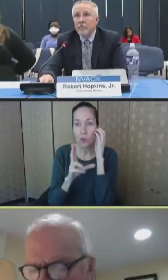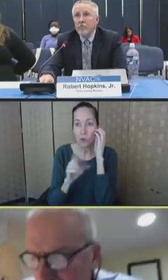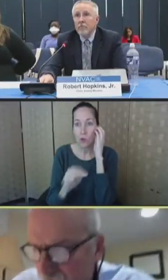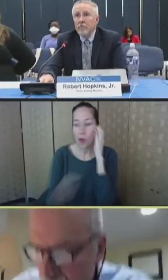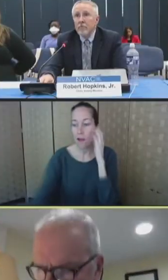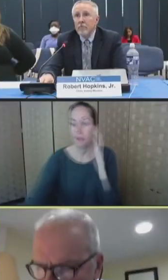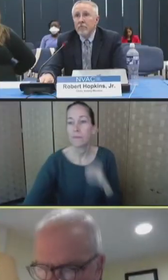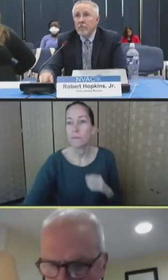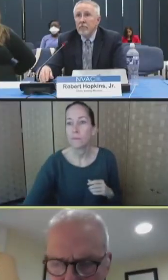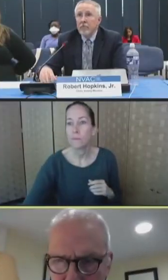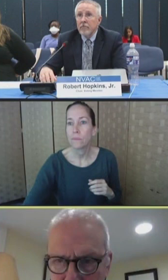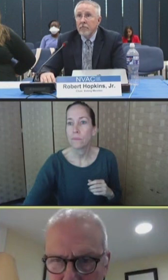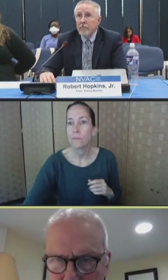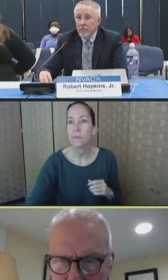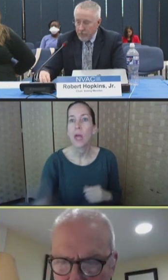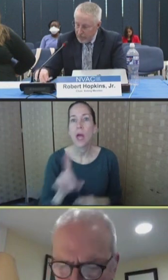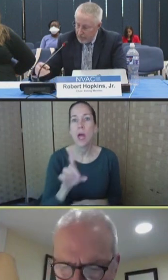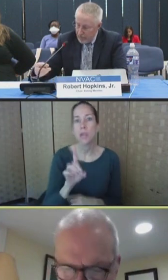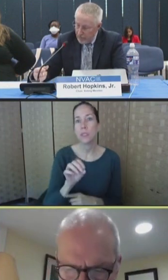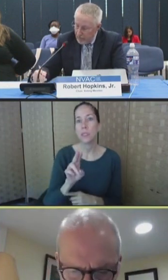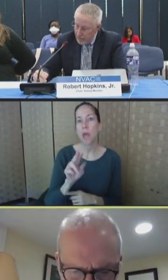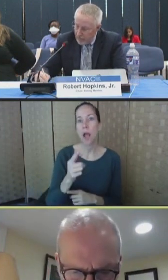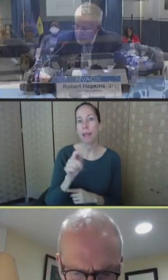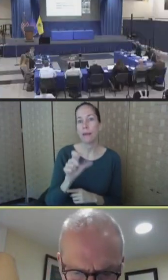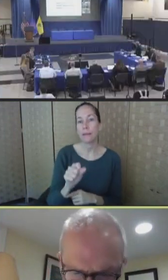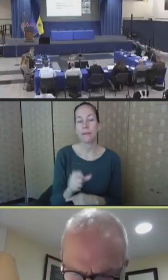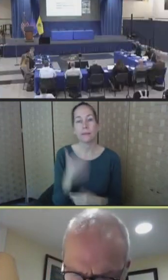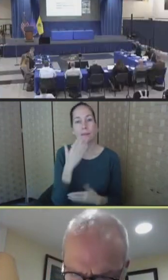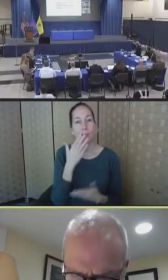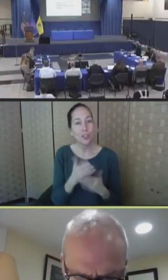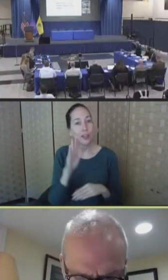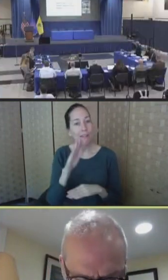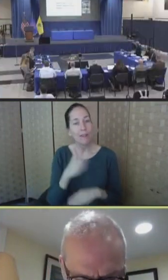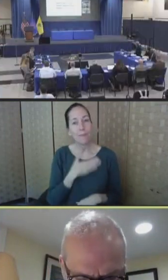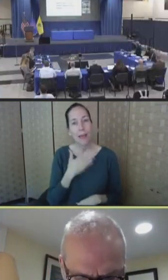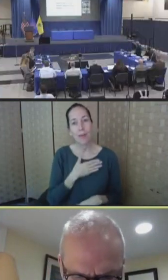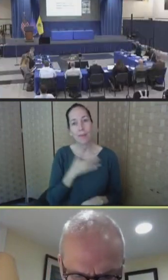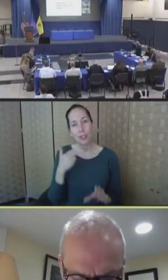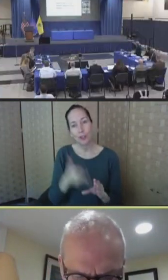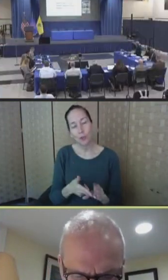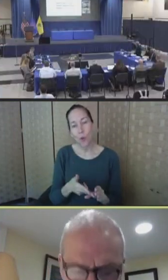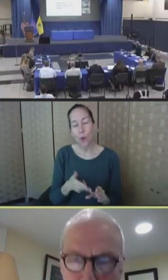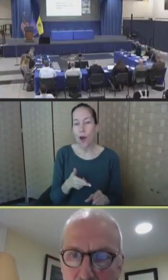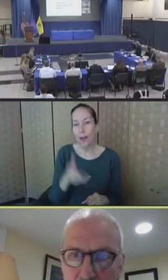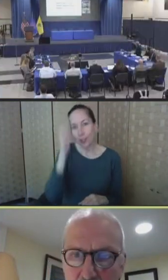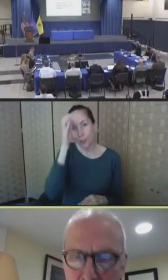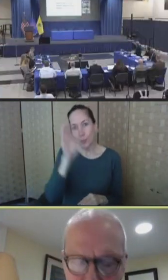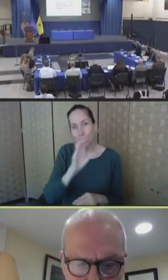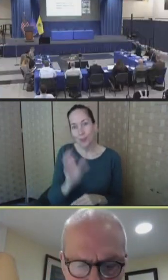Good afternoon. Glad to be able to join remotely. Sorry, I'm not there in person. In addition to